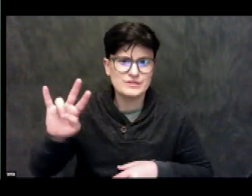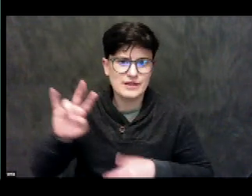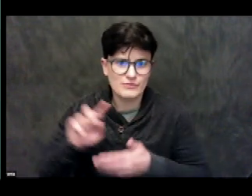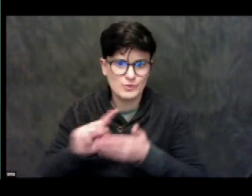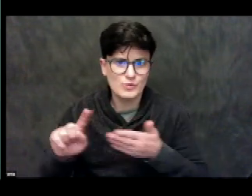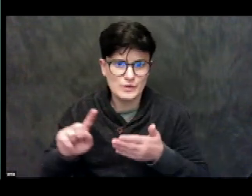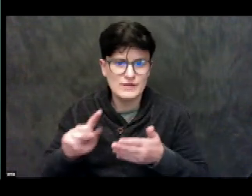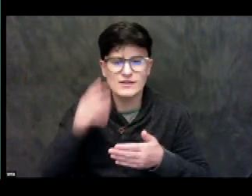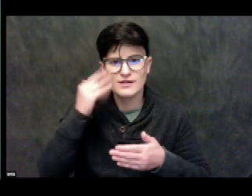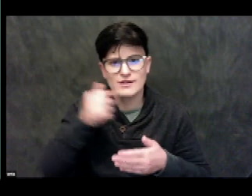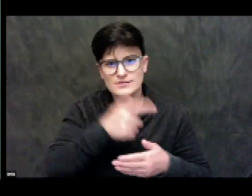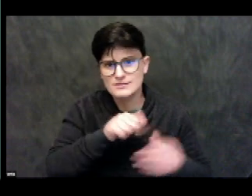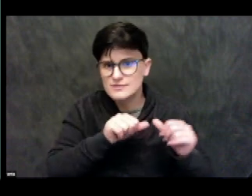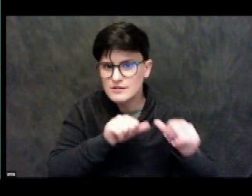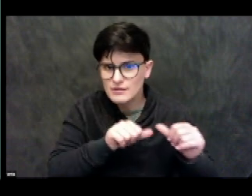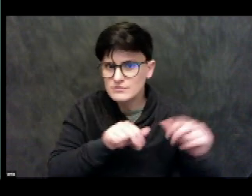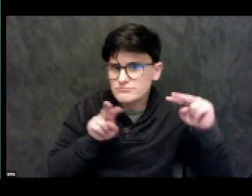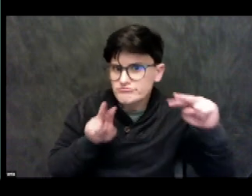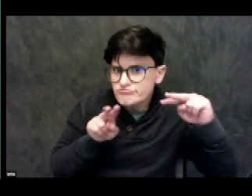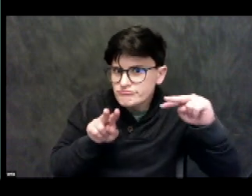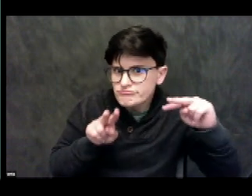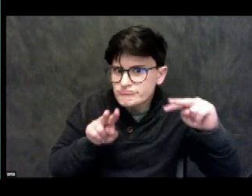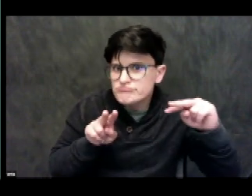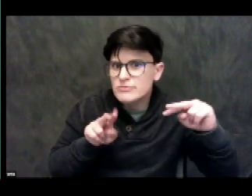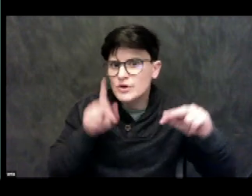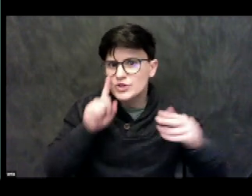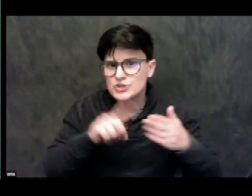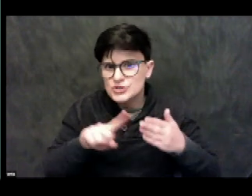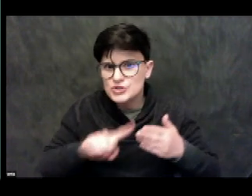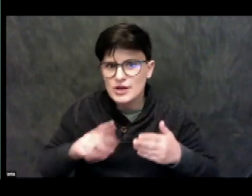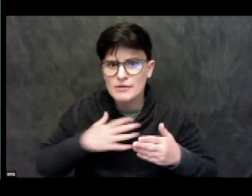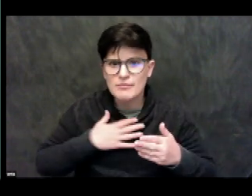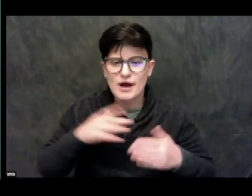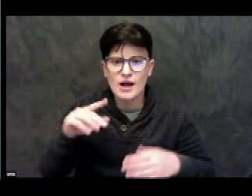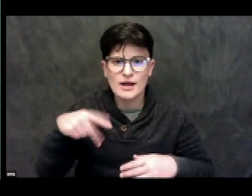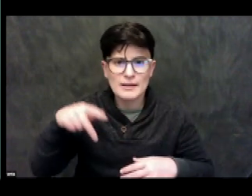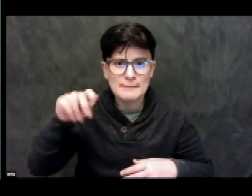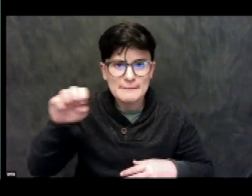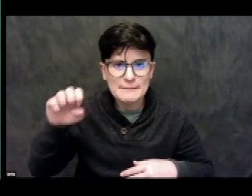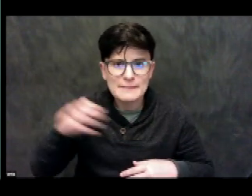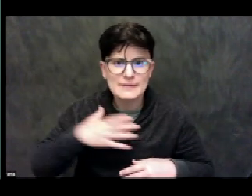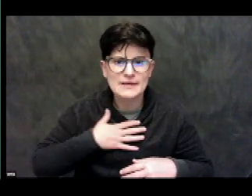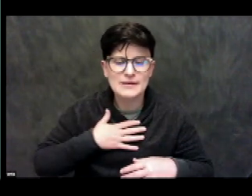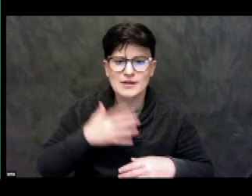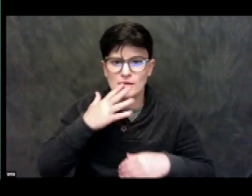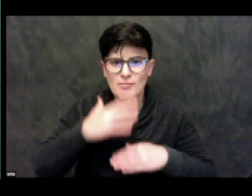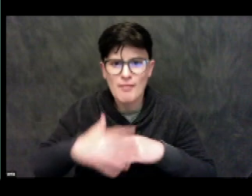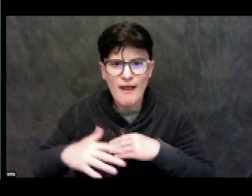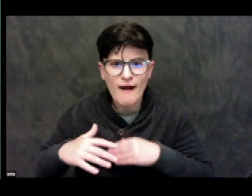checking my my urine and my blood. And they kept saying just we